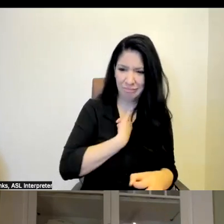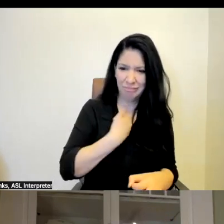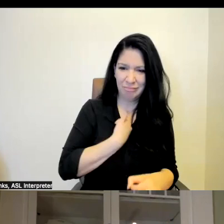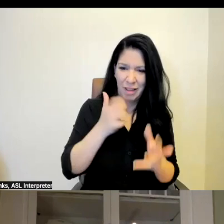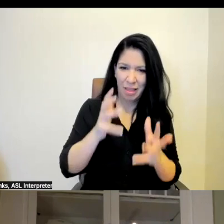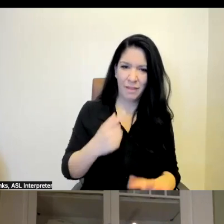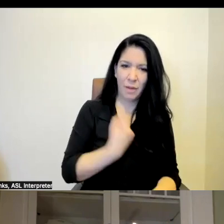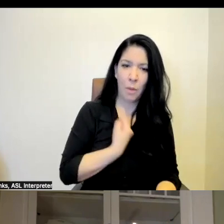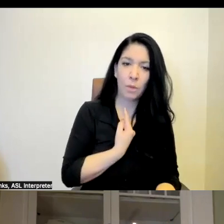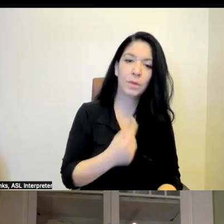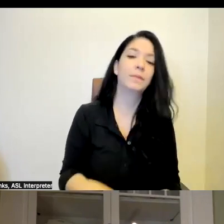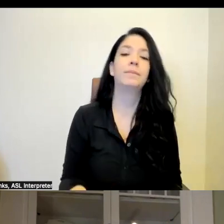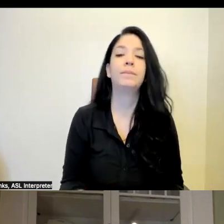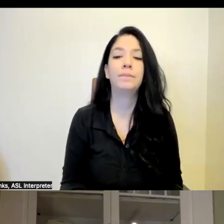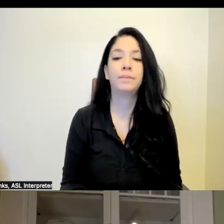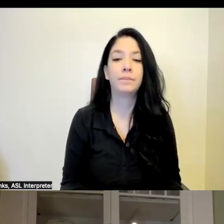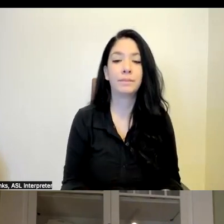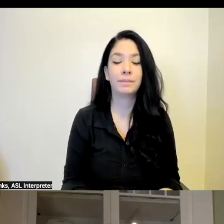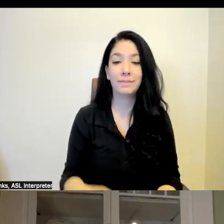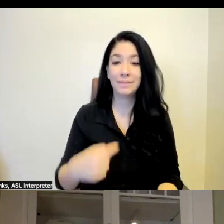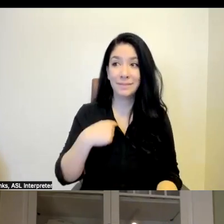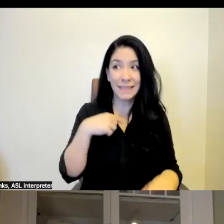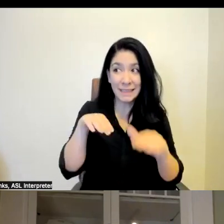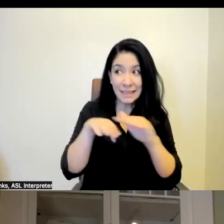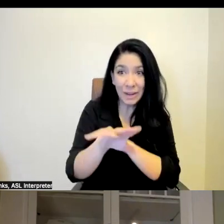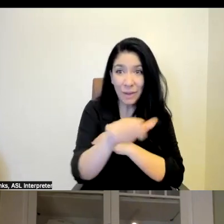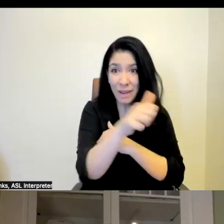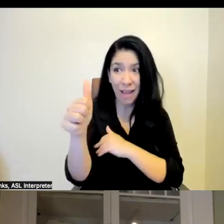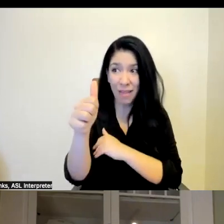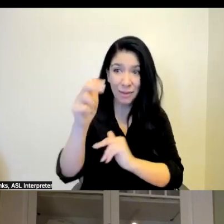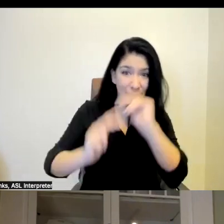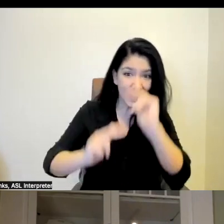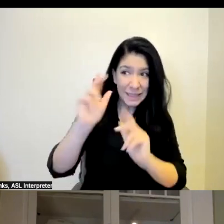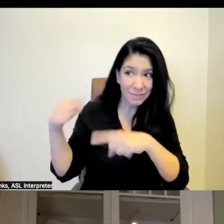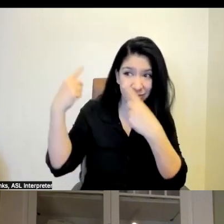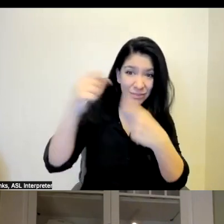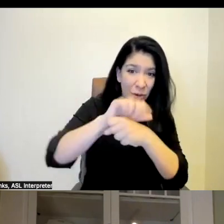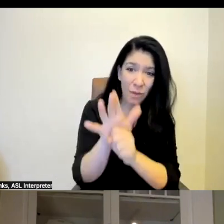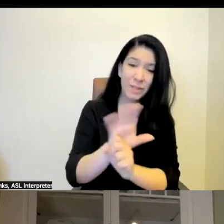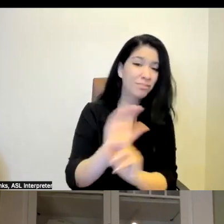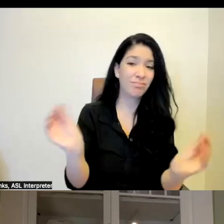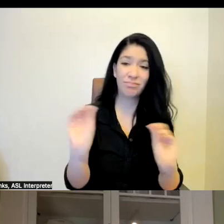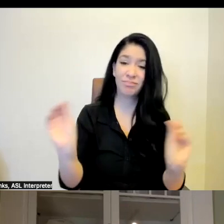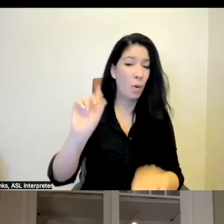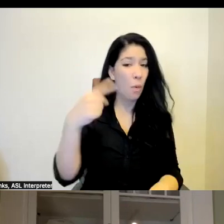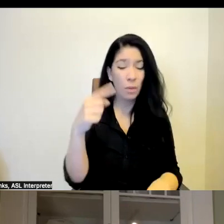I have not been inside in any places other than healthcare facilities during this pandemic. And